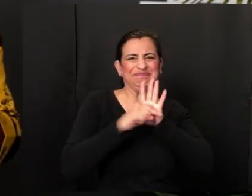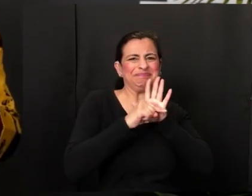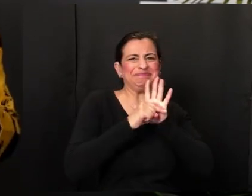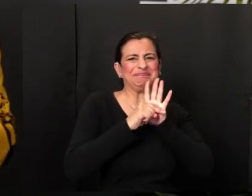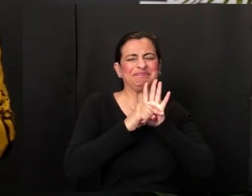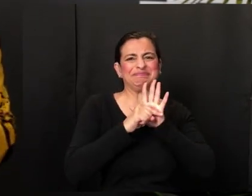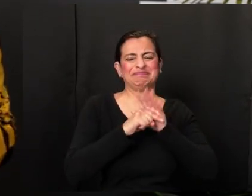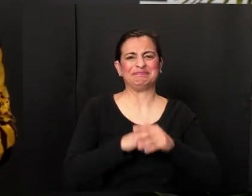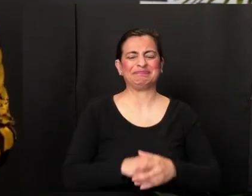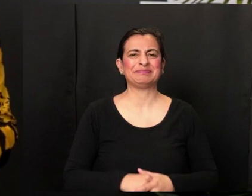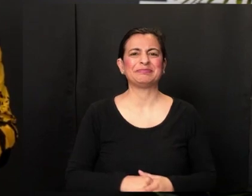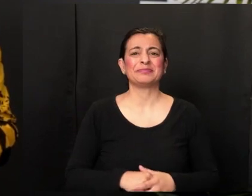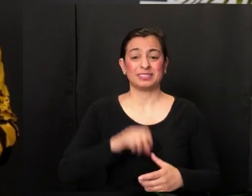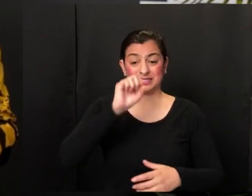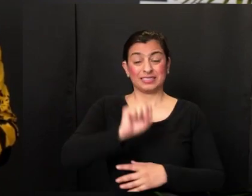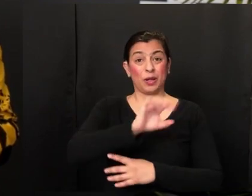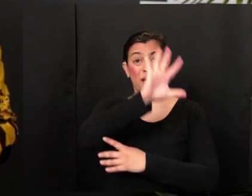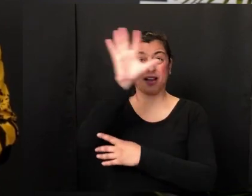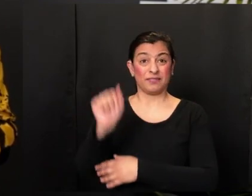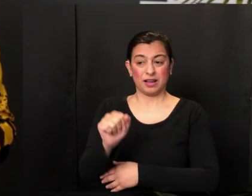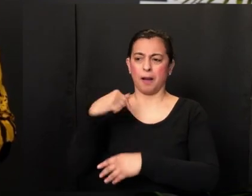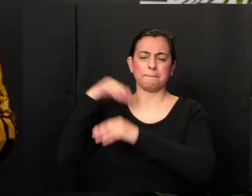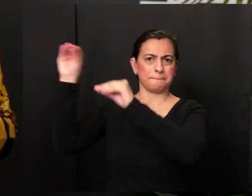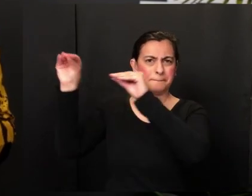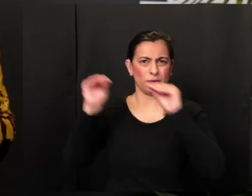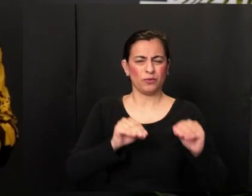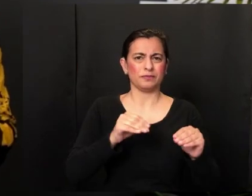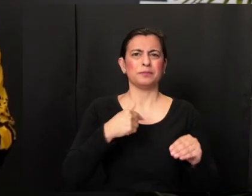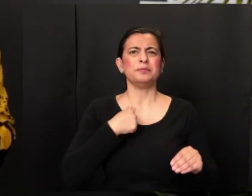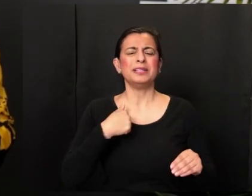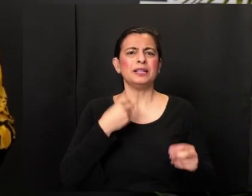we really battled to find a school that understood my specific needs.